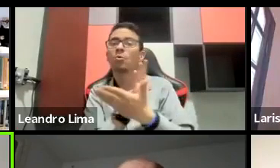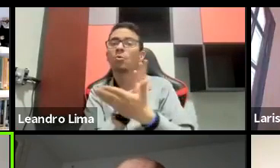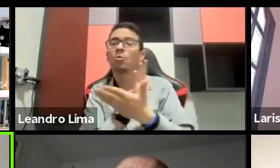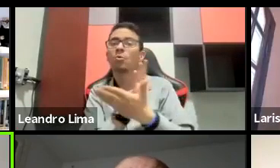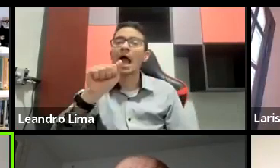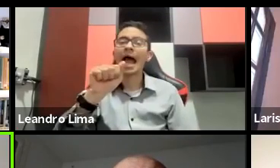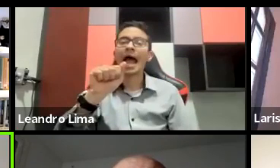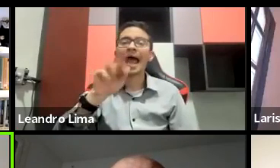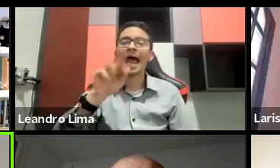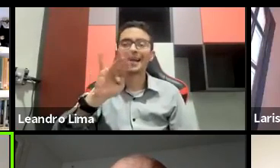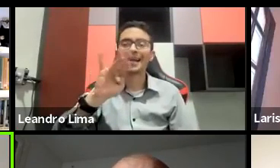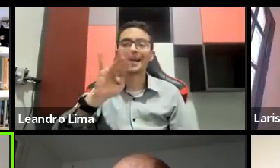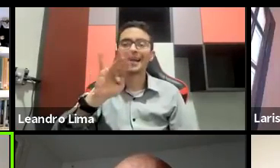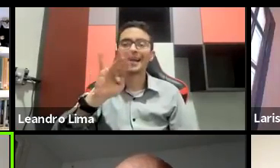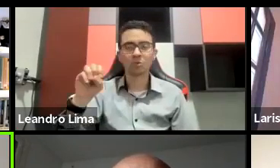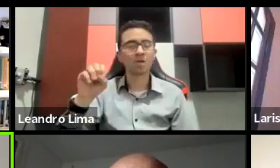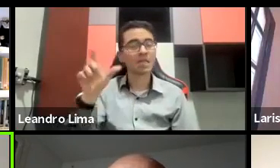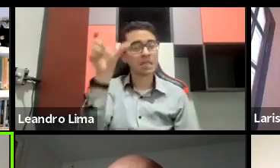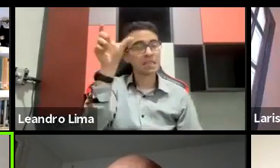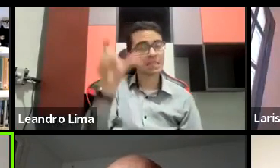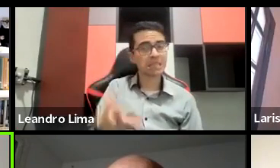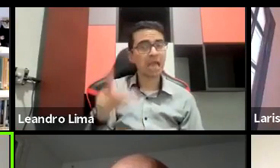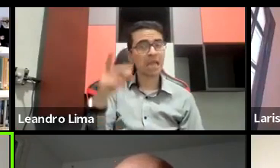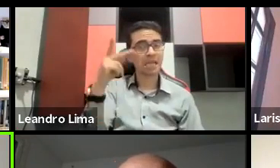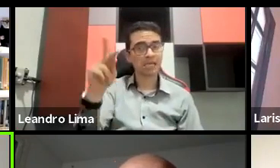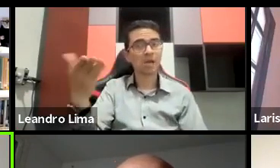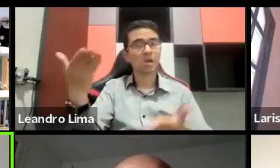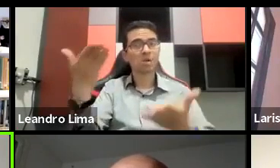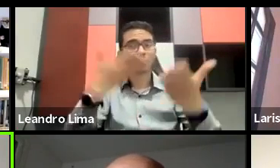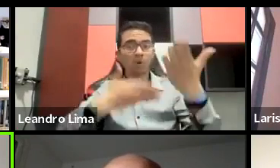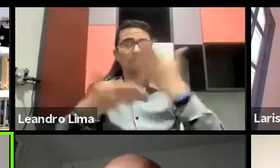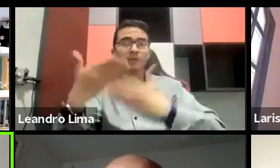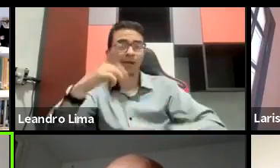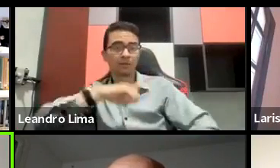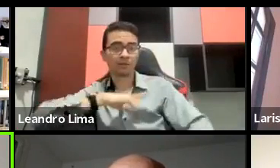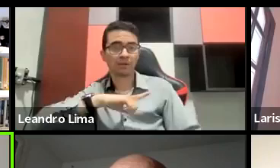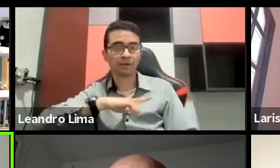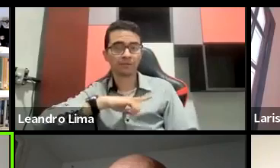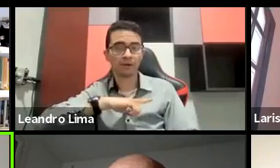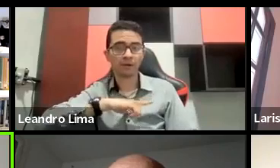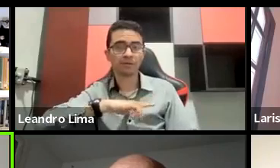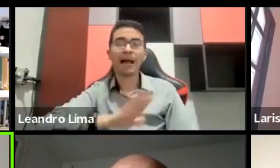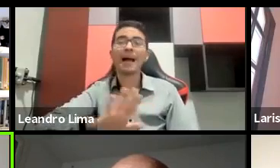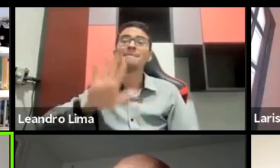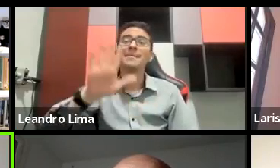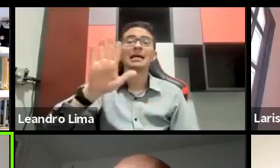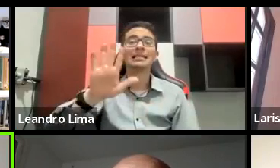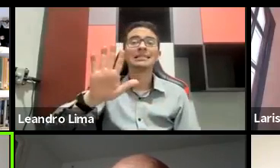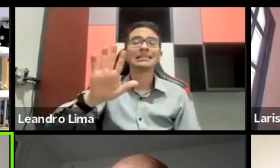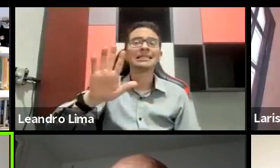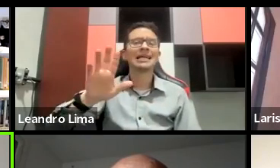you published in mind, culture, and activity but Reijo has and activity but Reijo has and activity but Reijo has different topics. There is different topics. There is different topics. There is another one of about the DOE another one of about the DOE